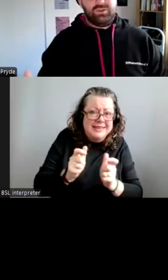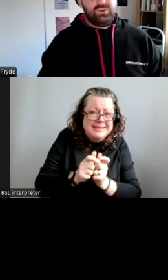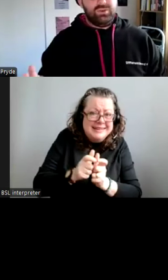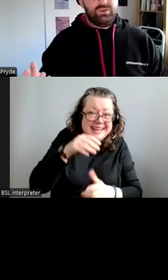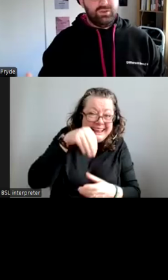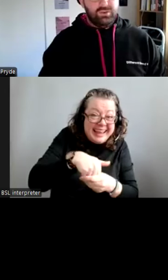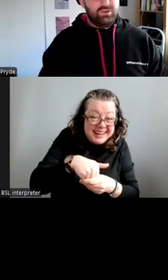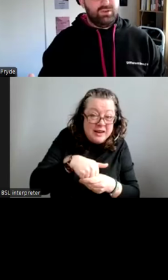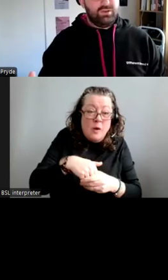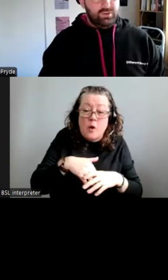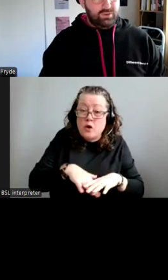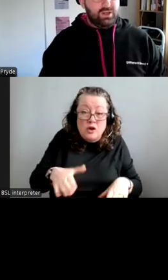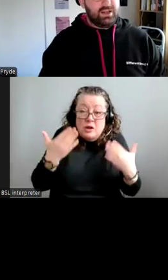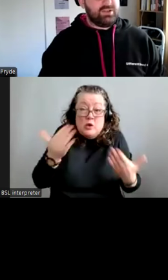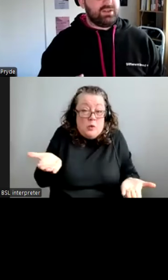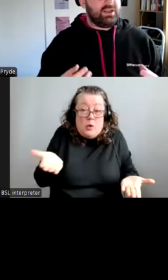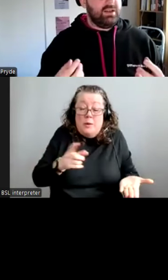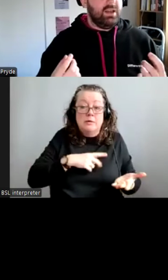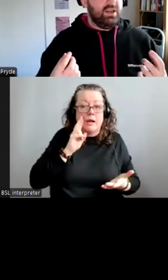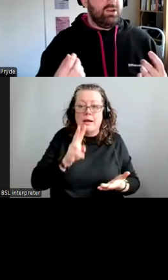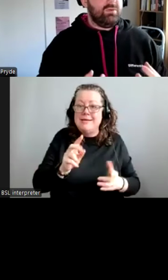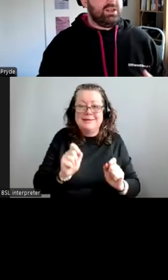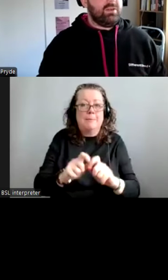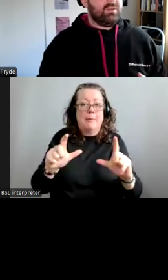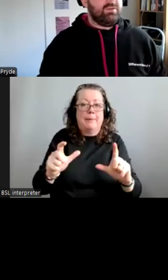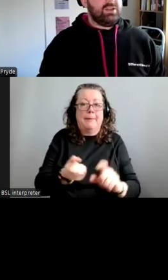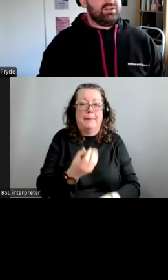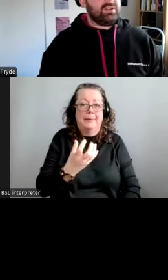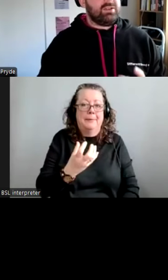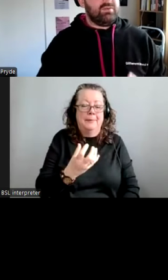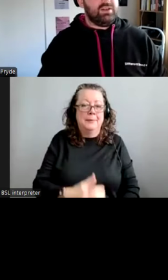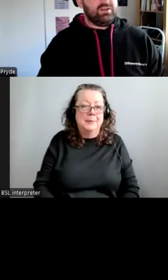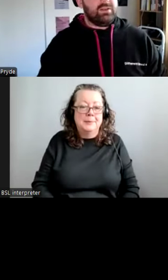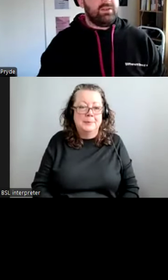to actually read out information to a screen reader,